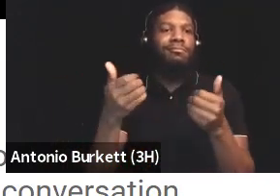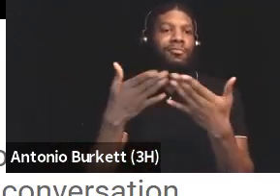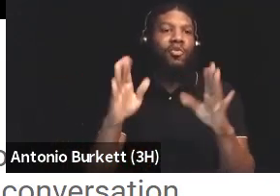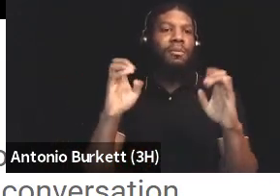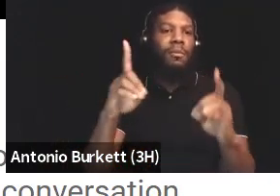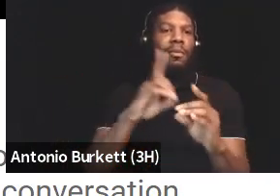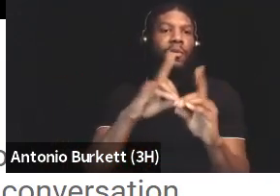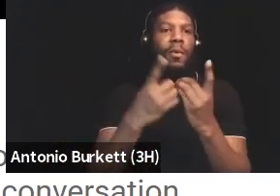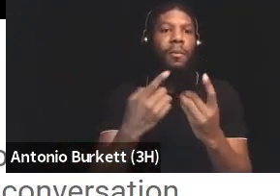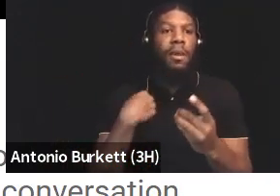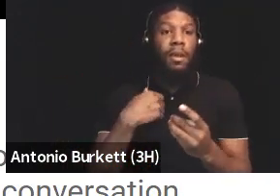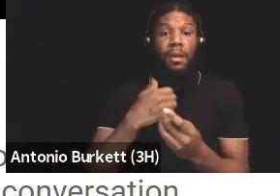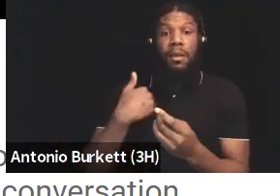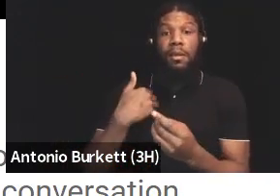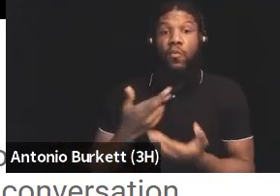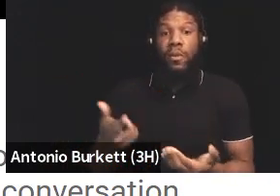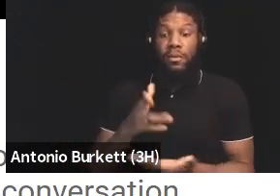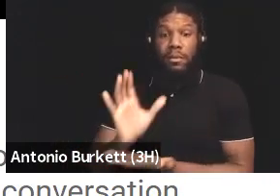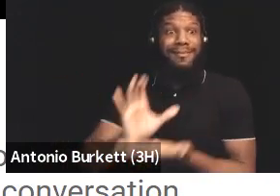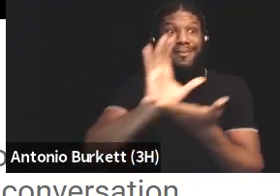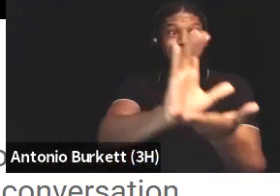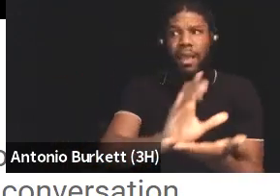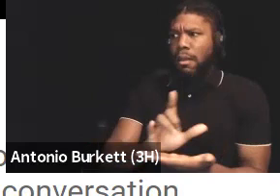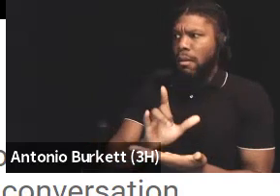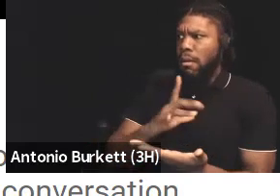she's like, "Yeah: let's put it in the course," because there's a different introductory course